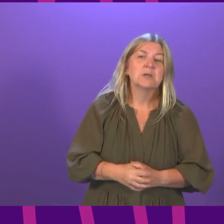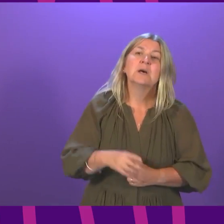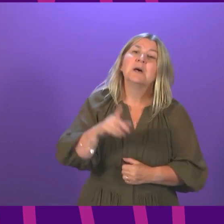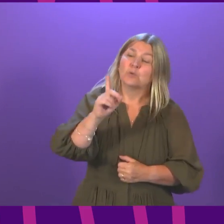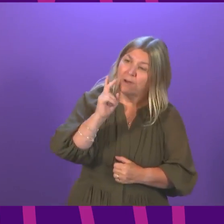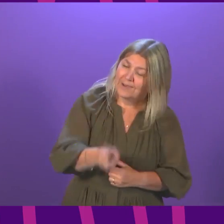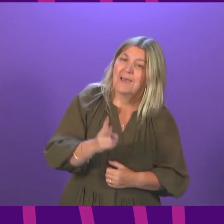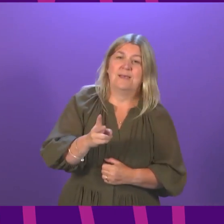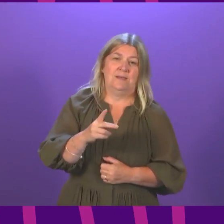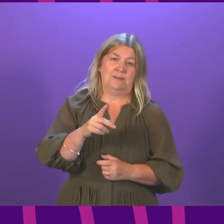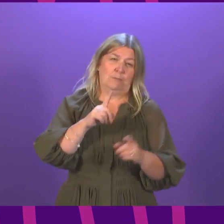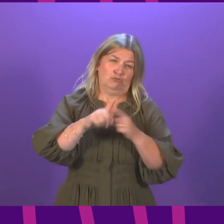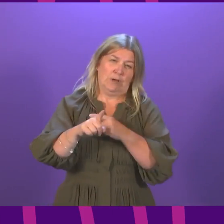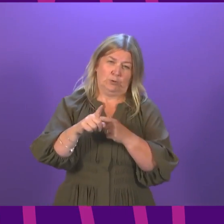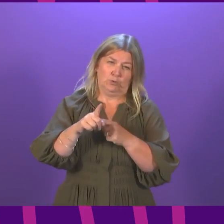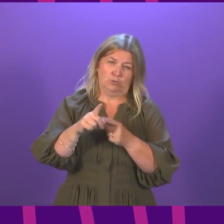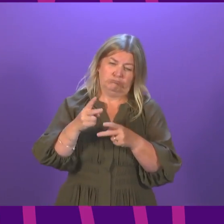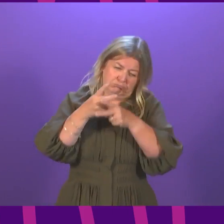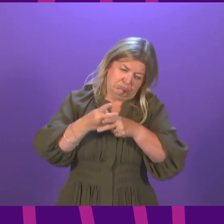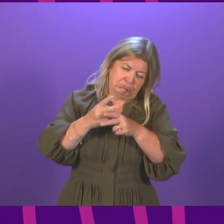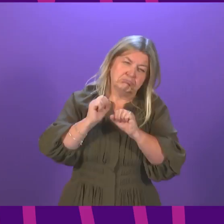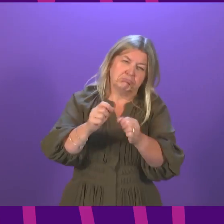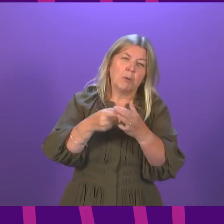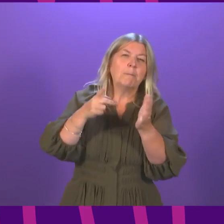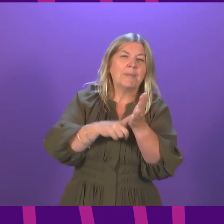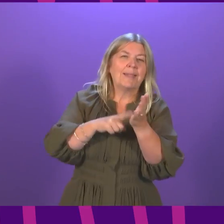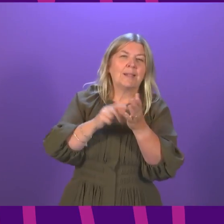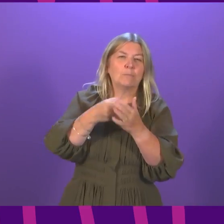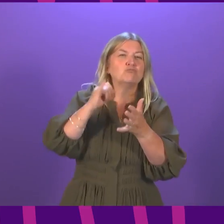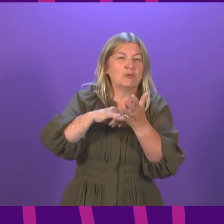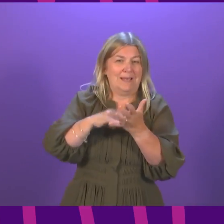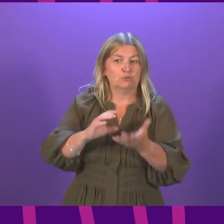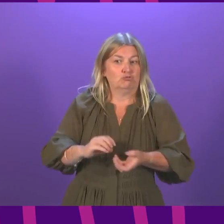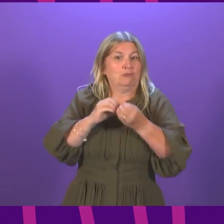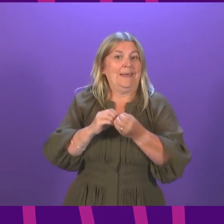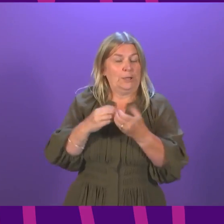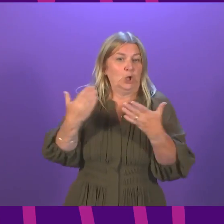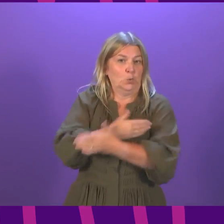pill-press regulation, as I know that not only the Royal College of Psychiatrists but